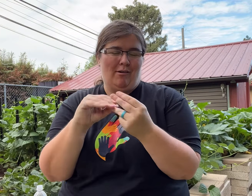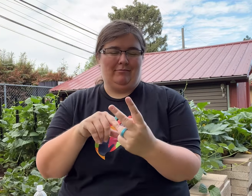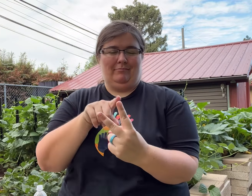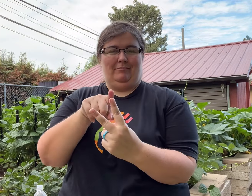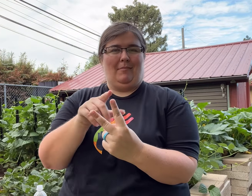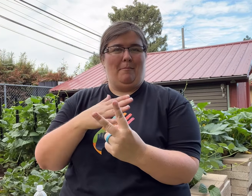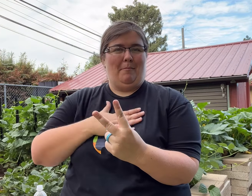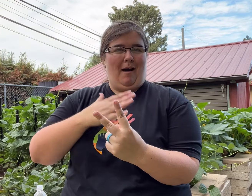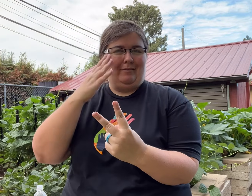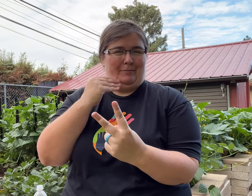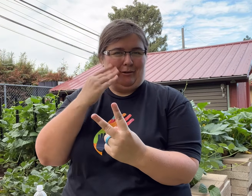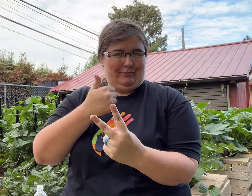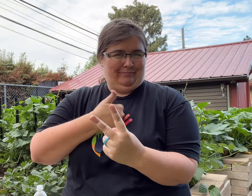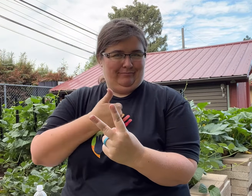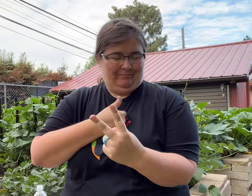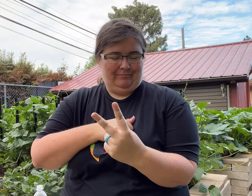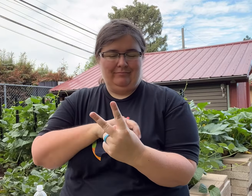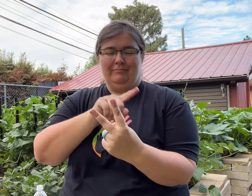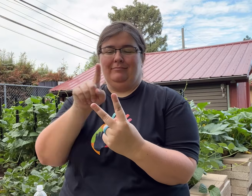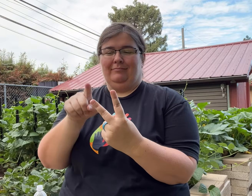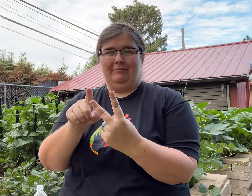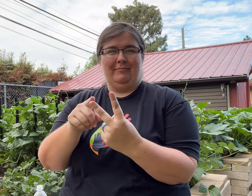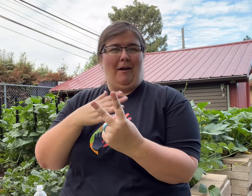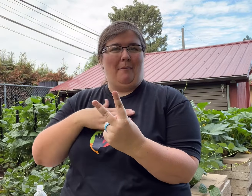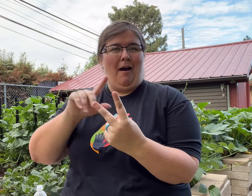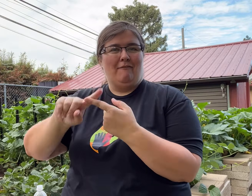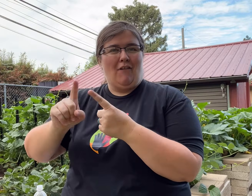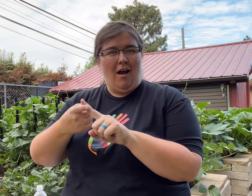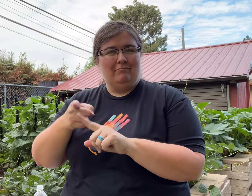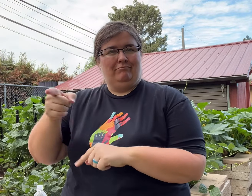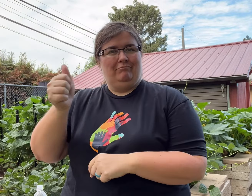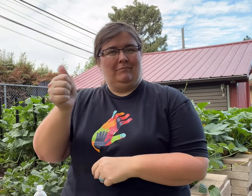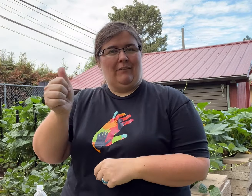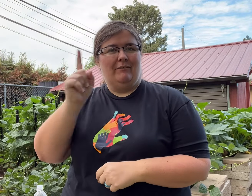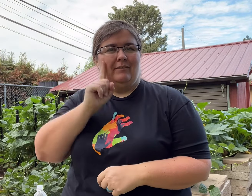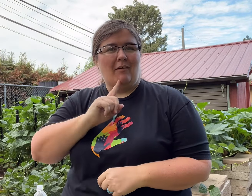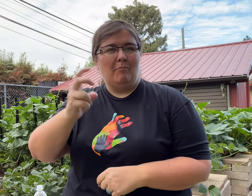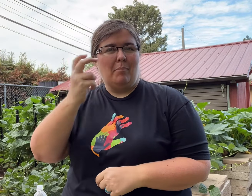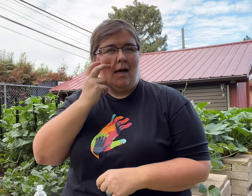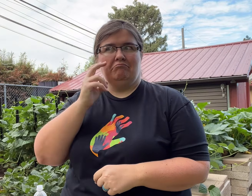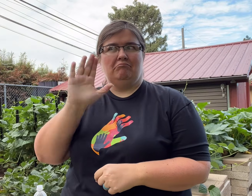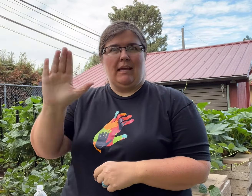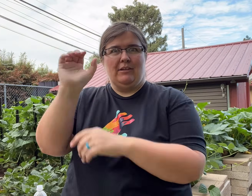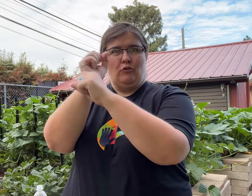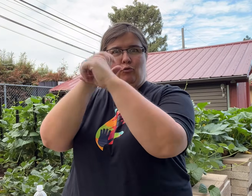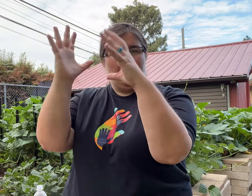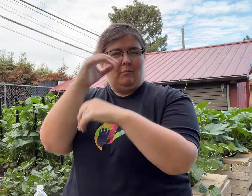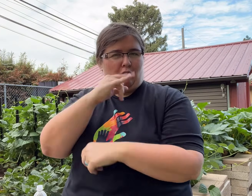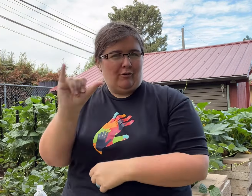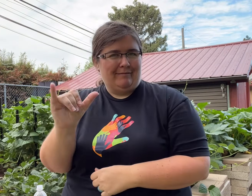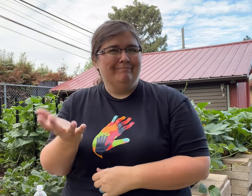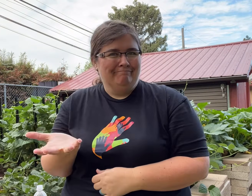One of which is my own, and the other is what my DeafBlind friend's dreams look like.